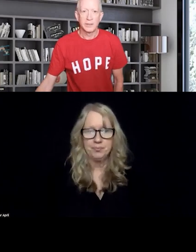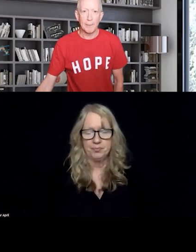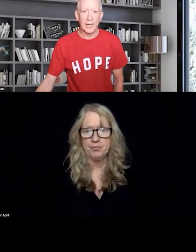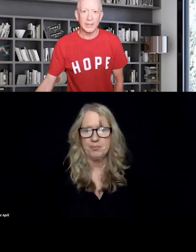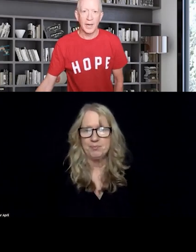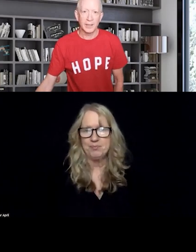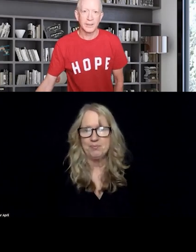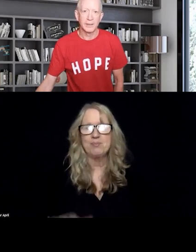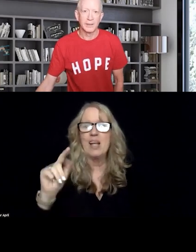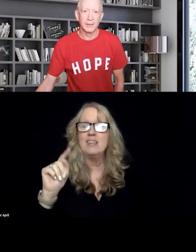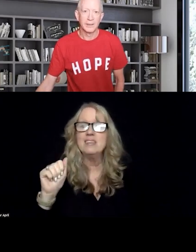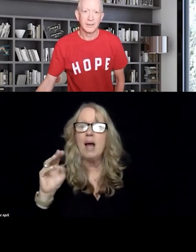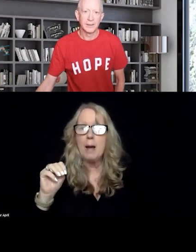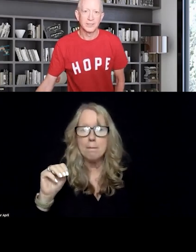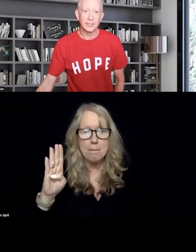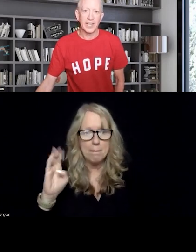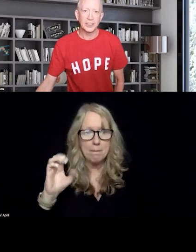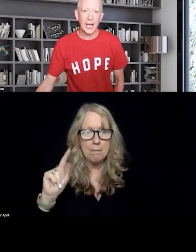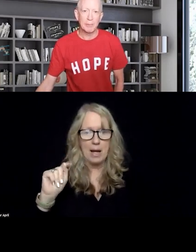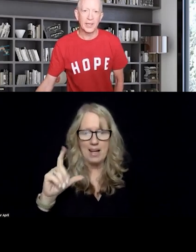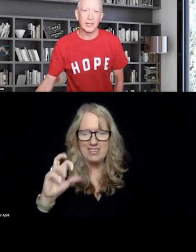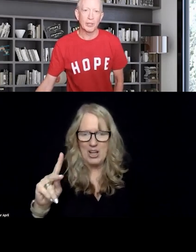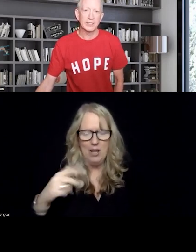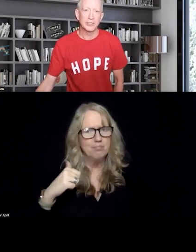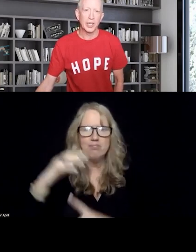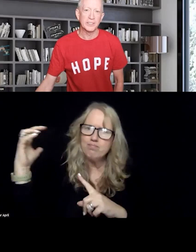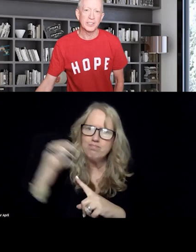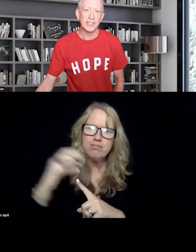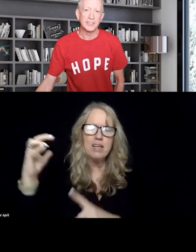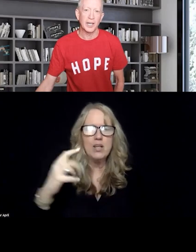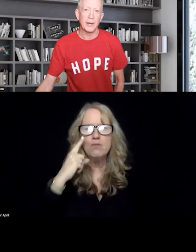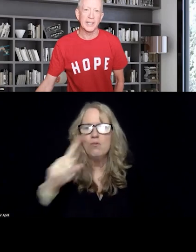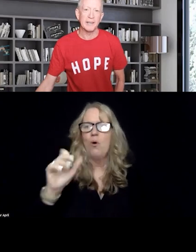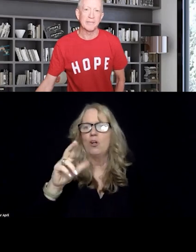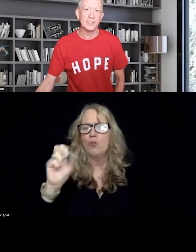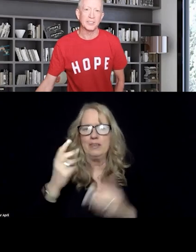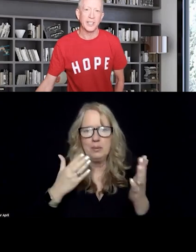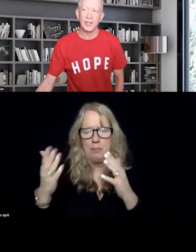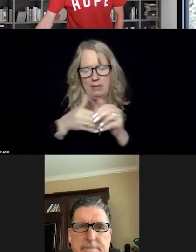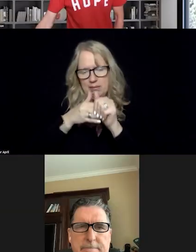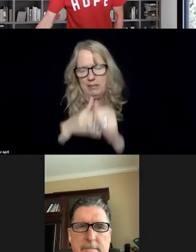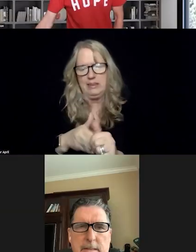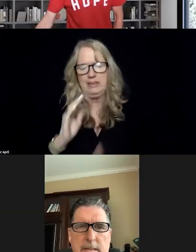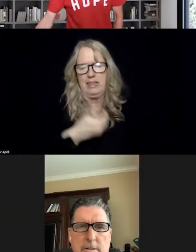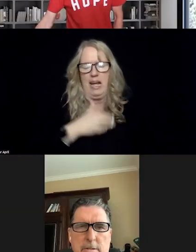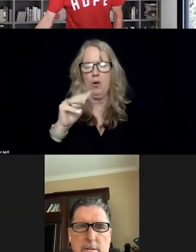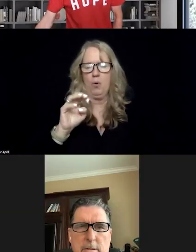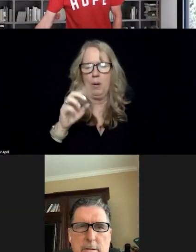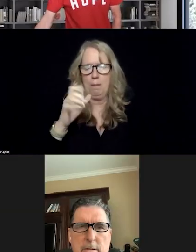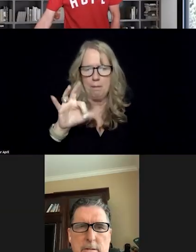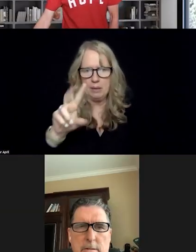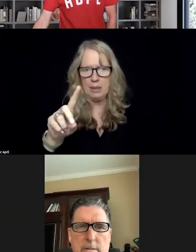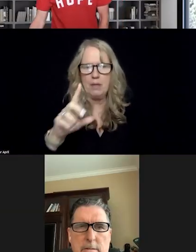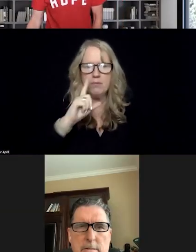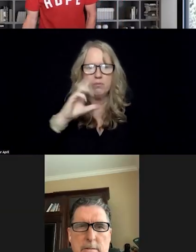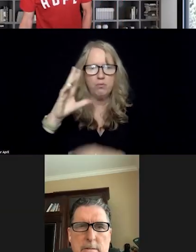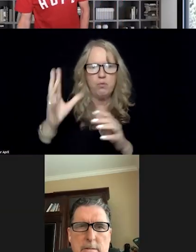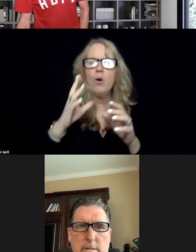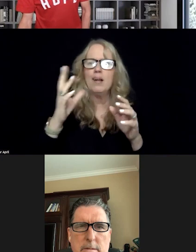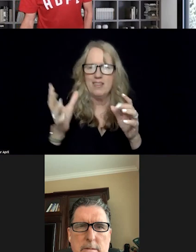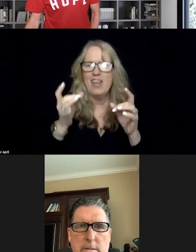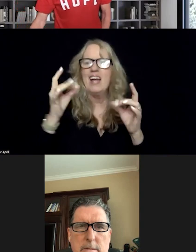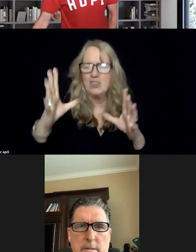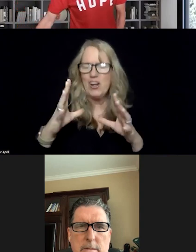TOM BETLACH. HE LEADS THE TRIVIA HOT SEAT TODAY. HOW LONG HAVE